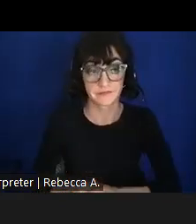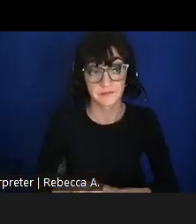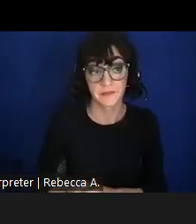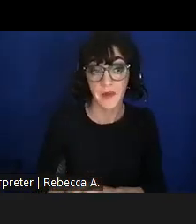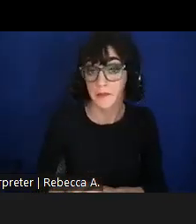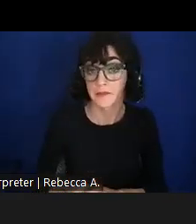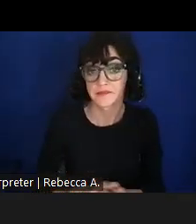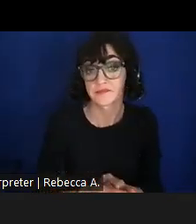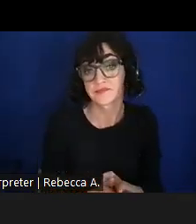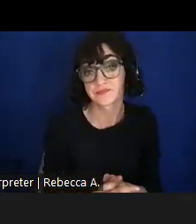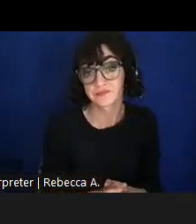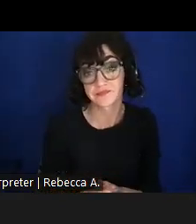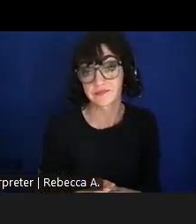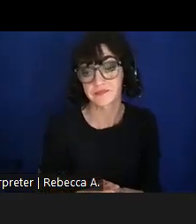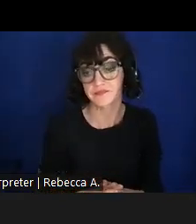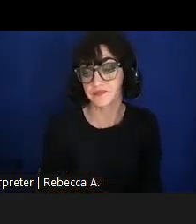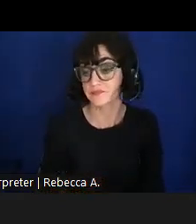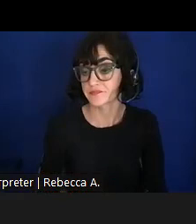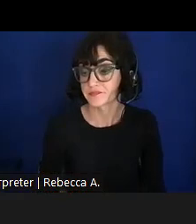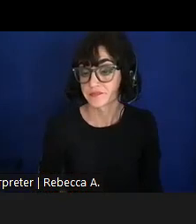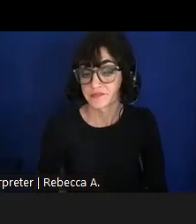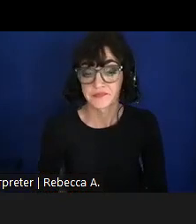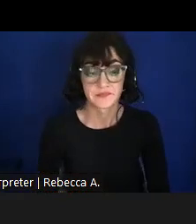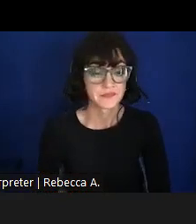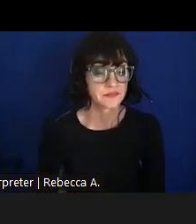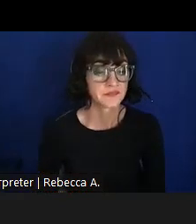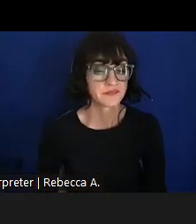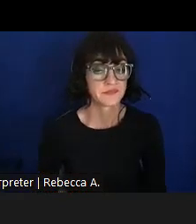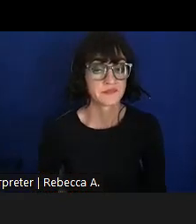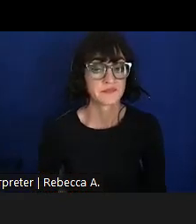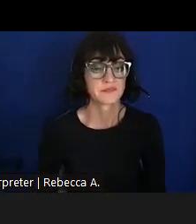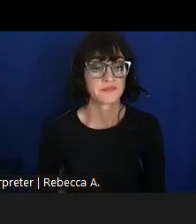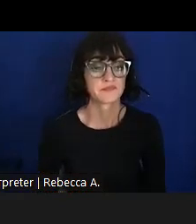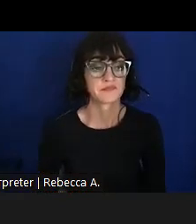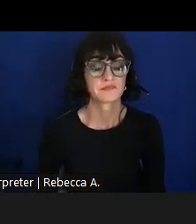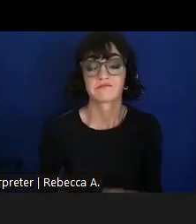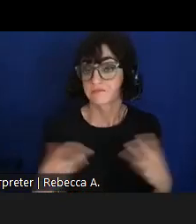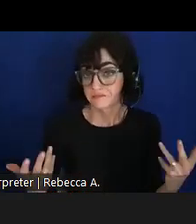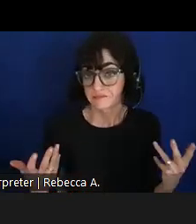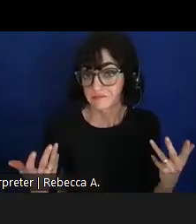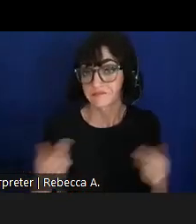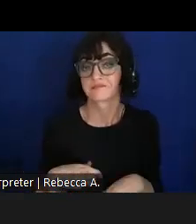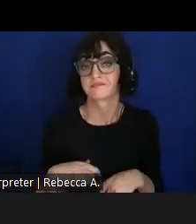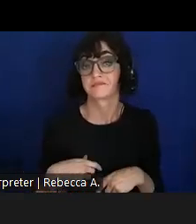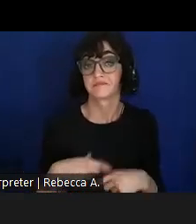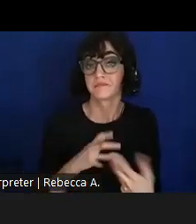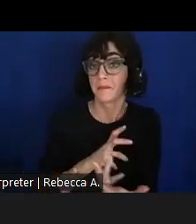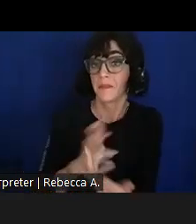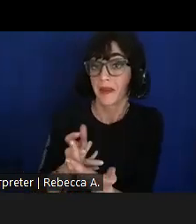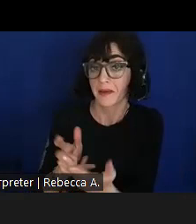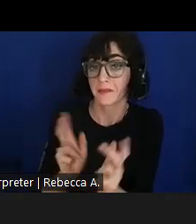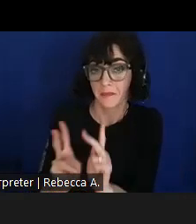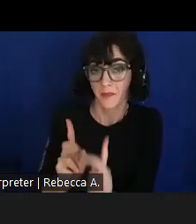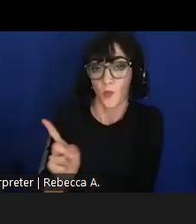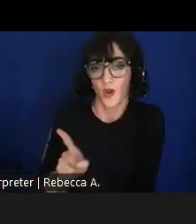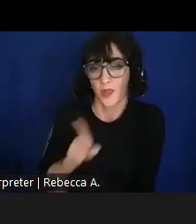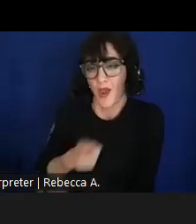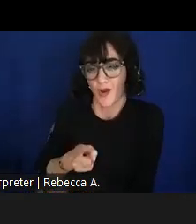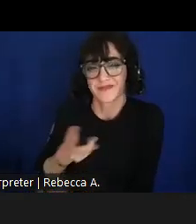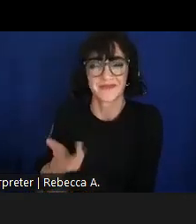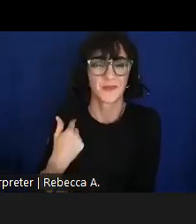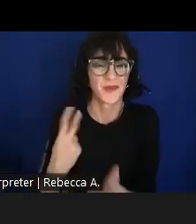in other words meeting people where they're at we use that a lot but that is really what